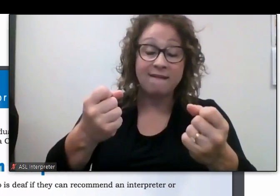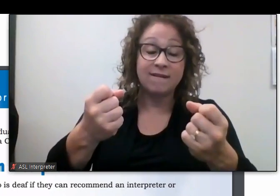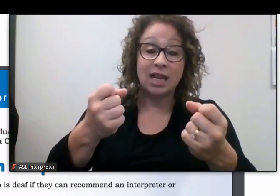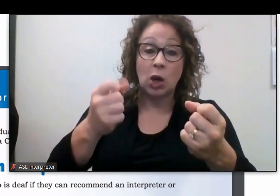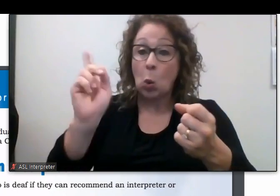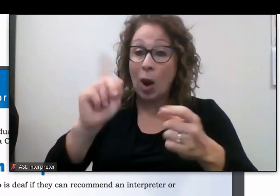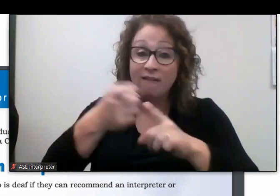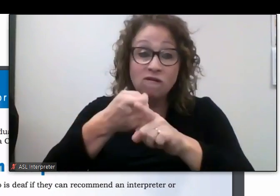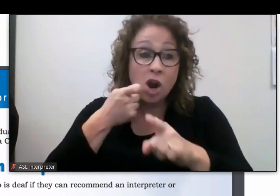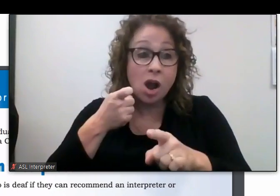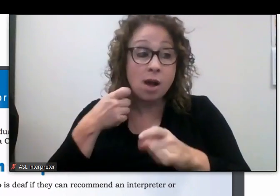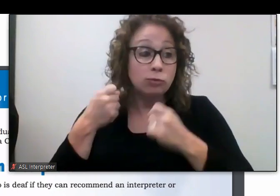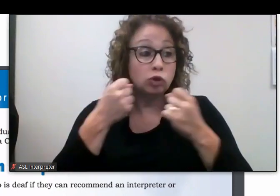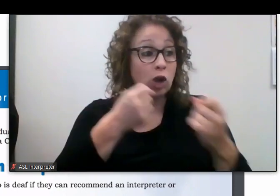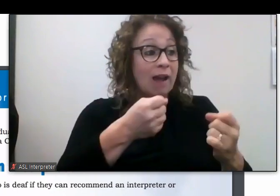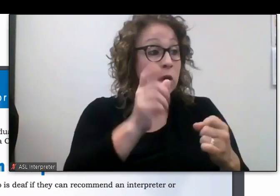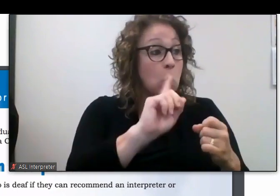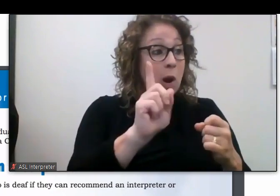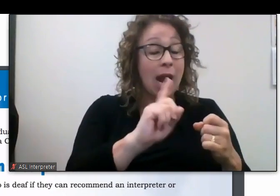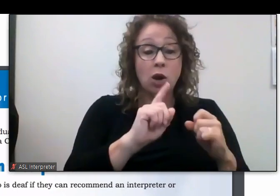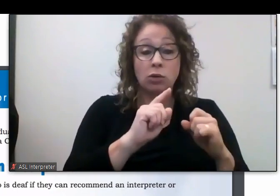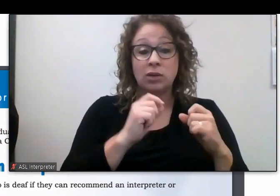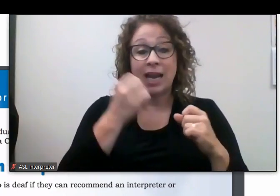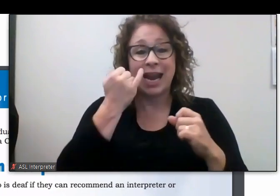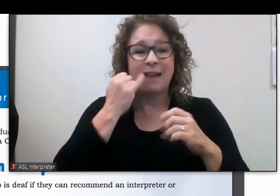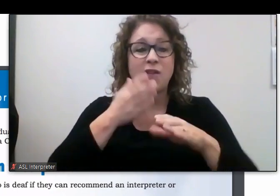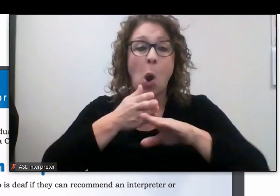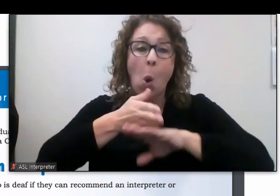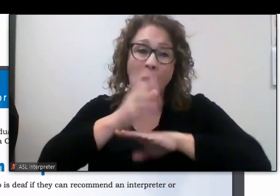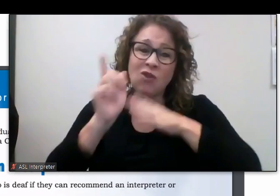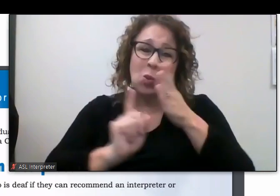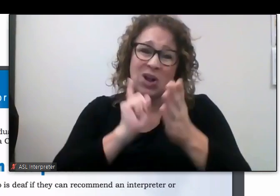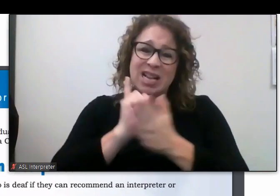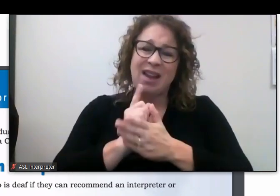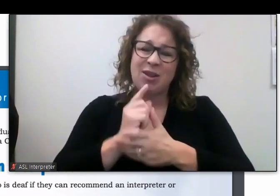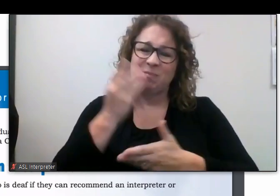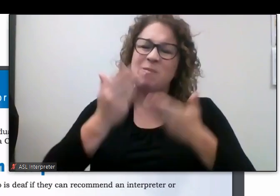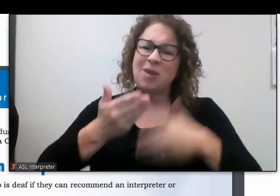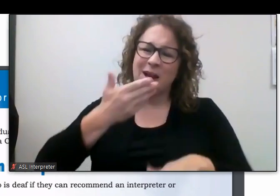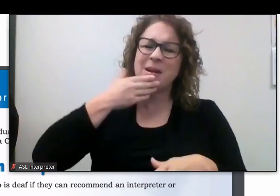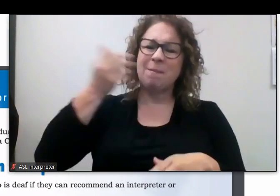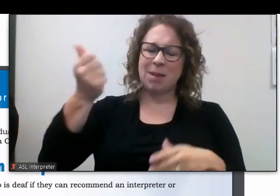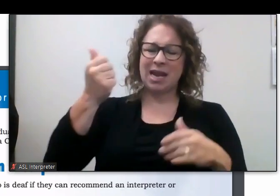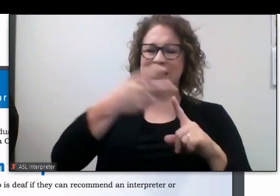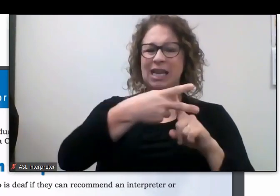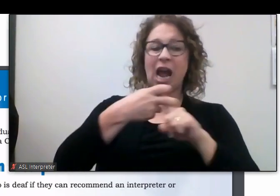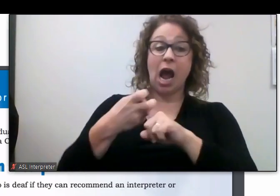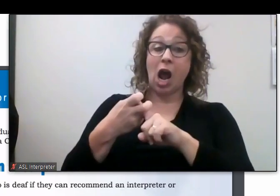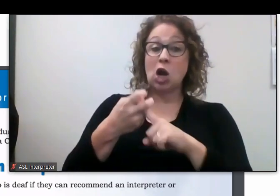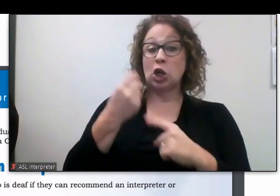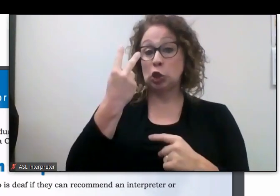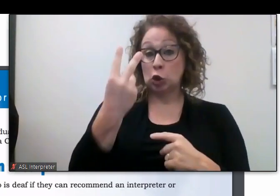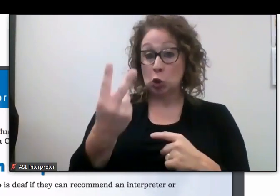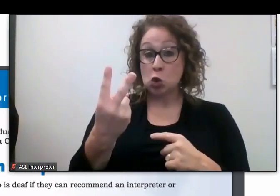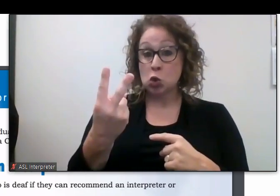If the meeting is longer than one hour it might be necessary to hire two interpreters